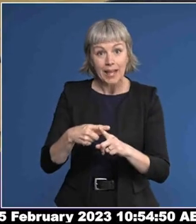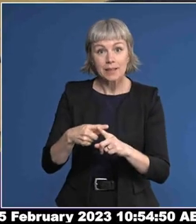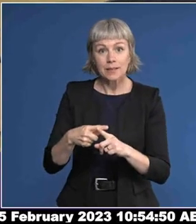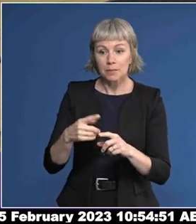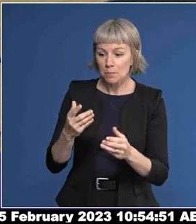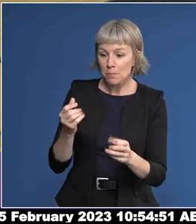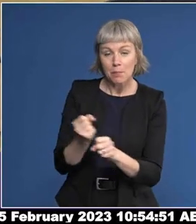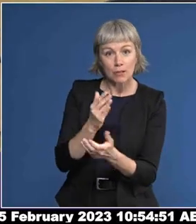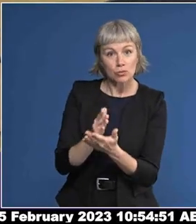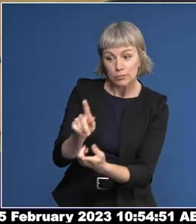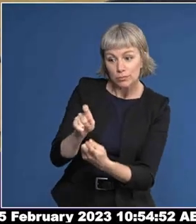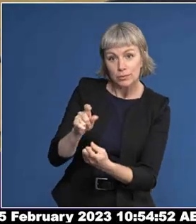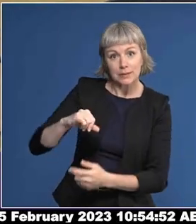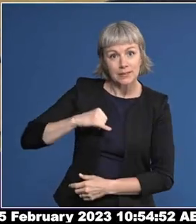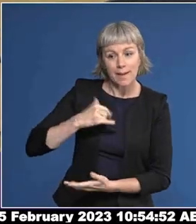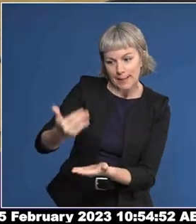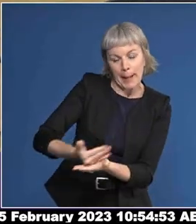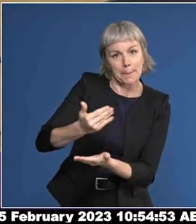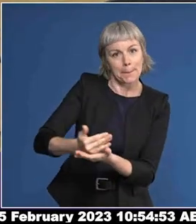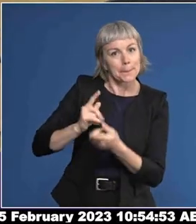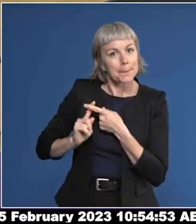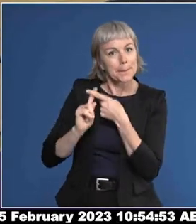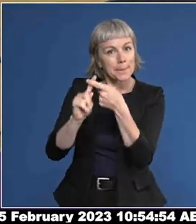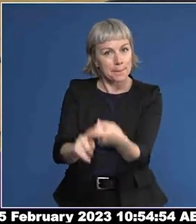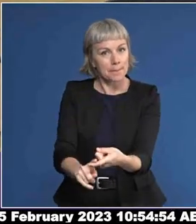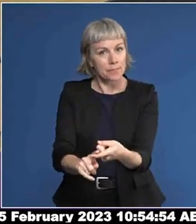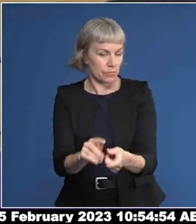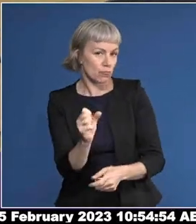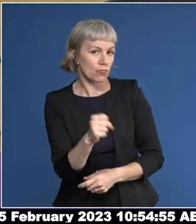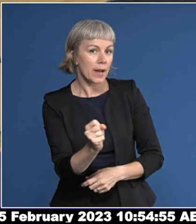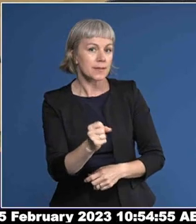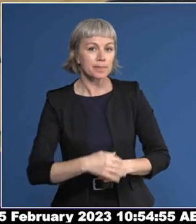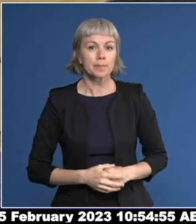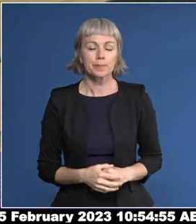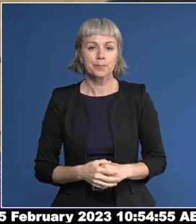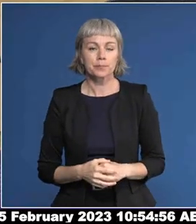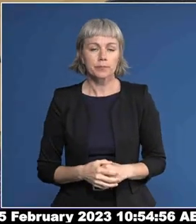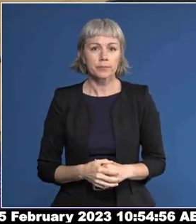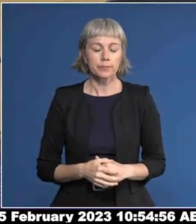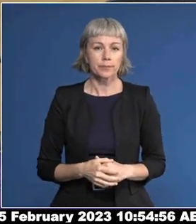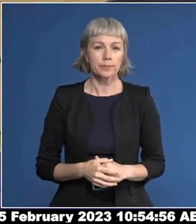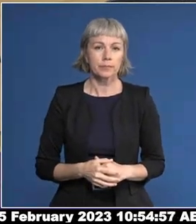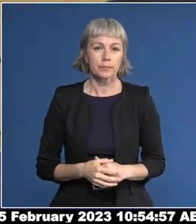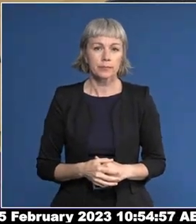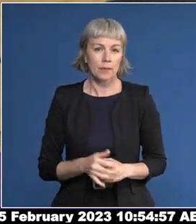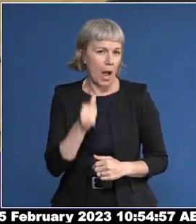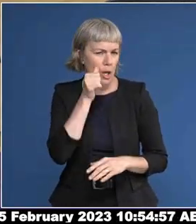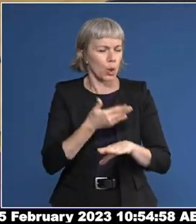Yes. Yes, that's right. MS EASTMAN: Now, I know this is early days for this policy, but have you started any of what's described as the mapping? Yes.